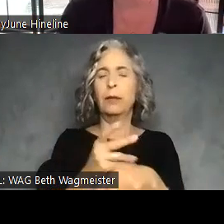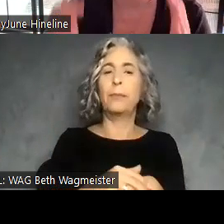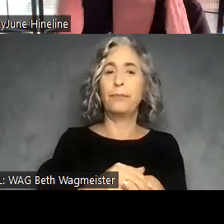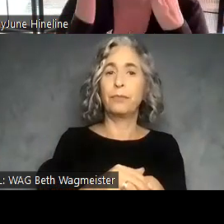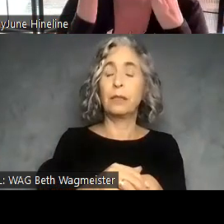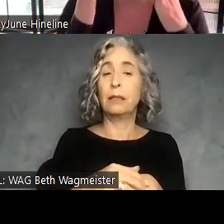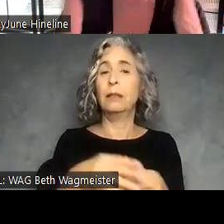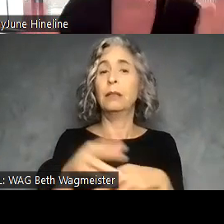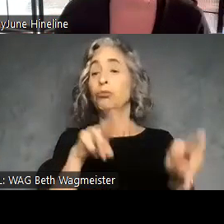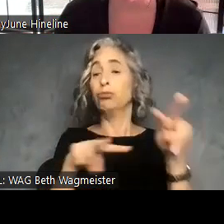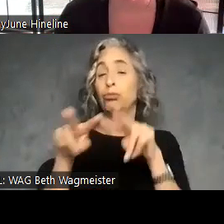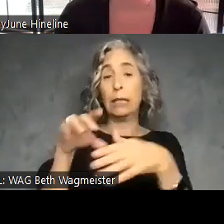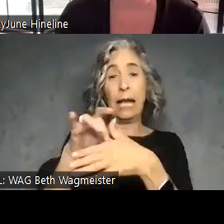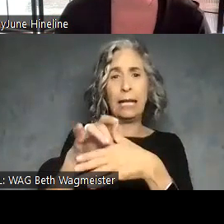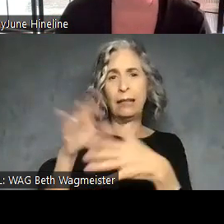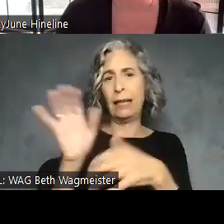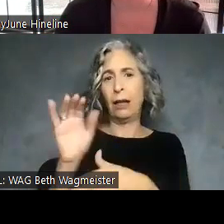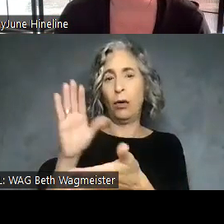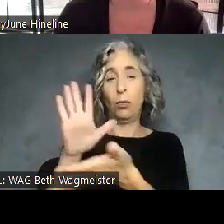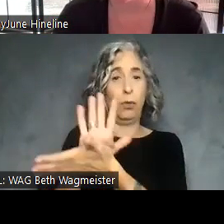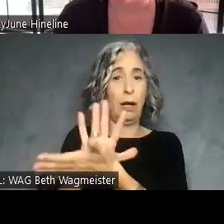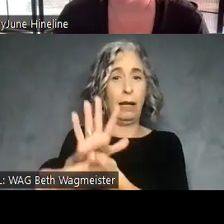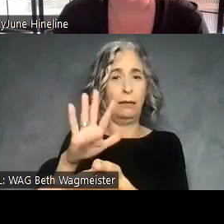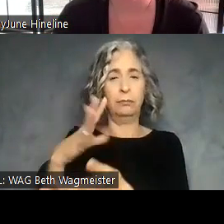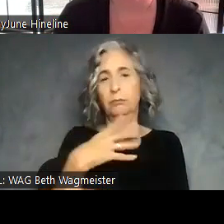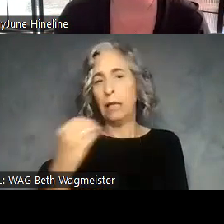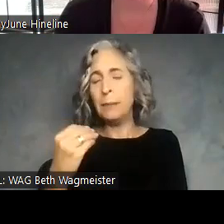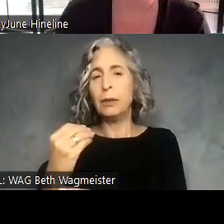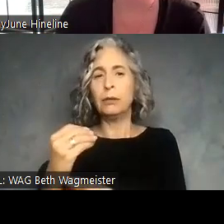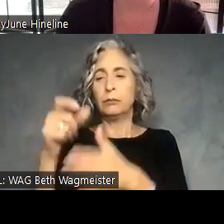at the bottom of the slides that you can get more information about this single criteria.